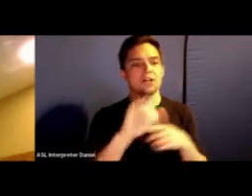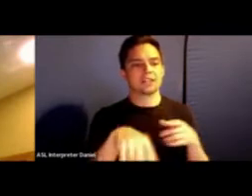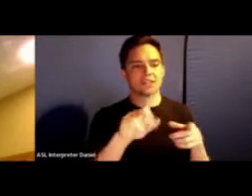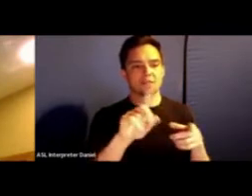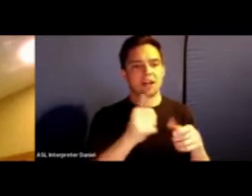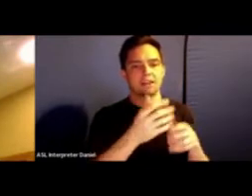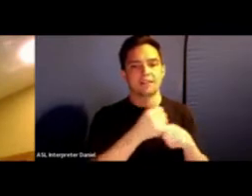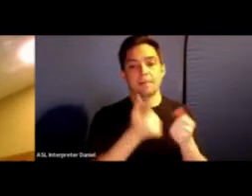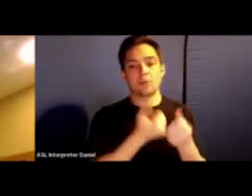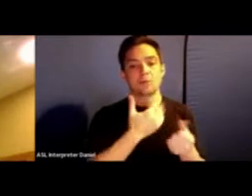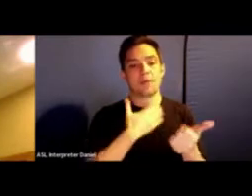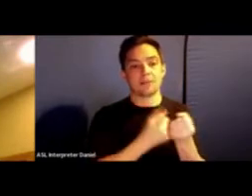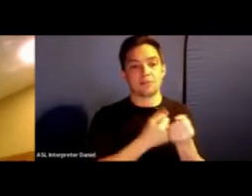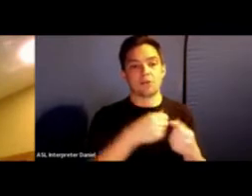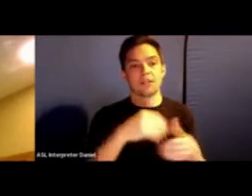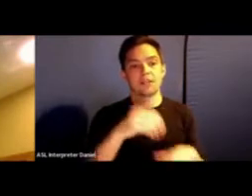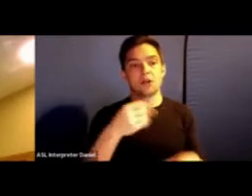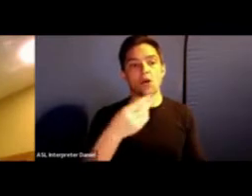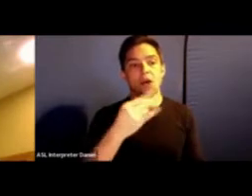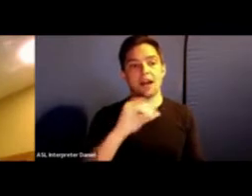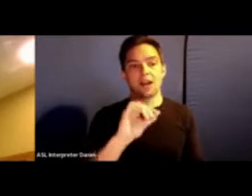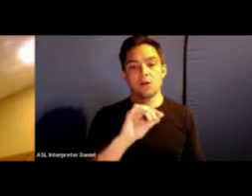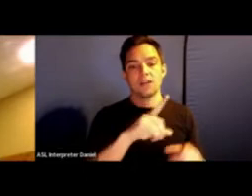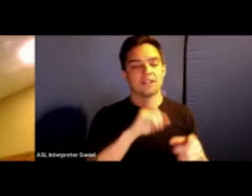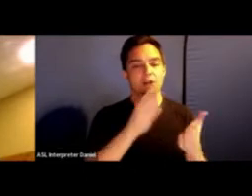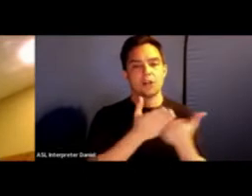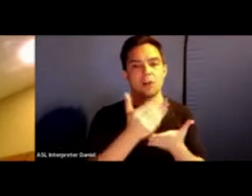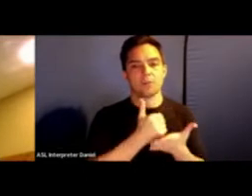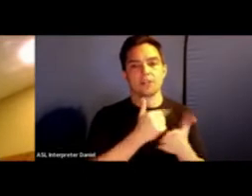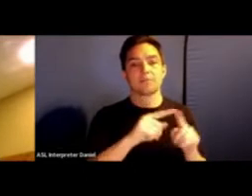required supports is very comprehensive, but historically,